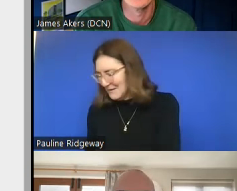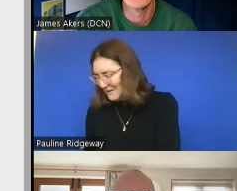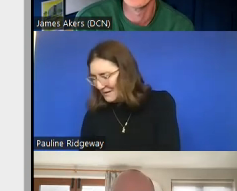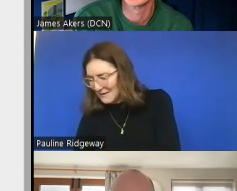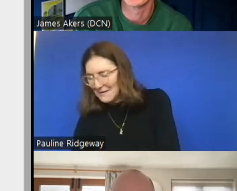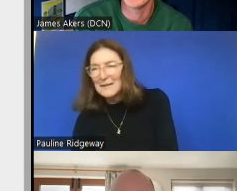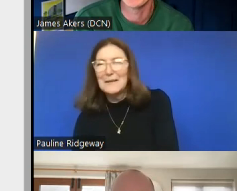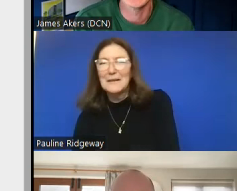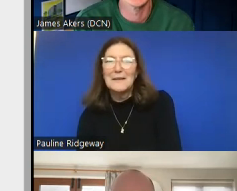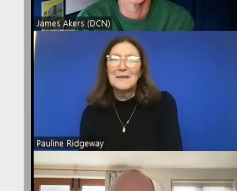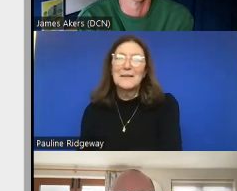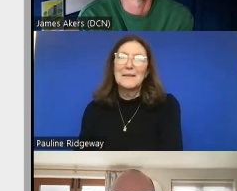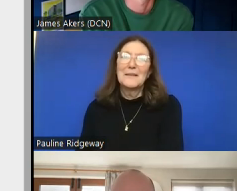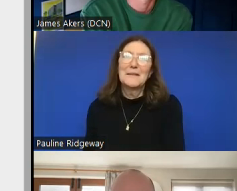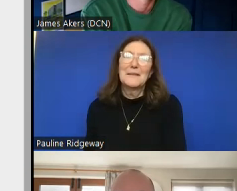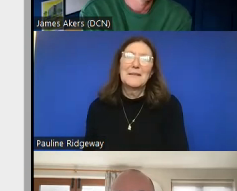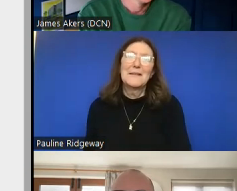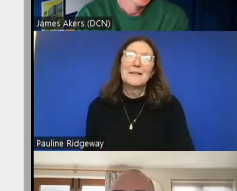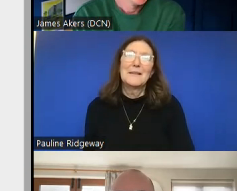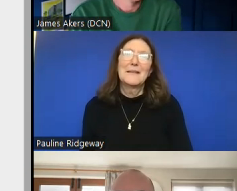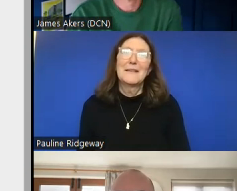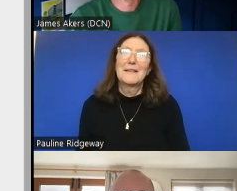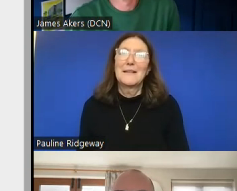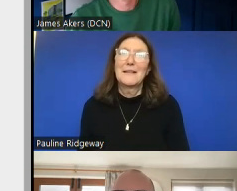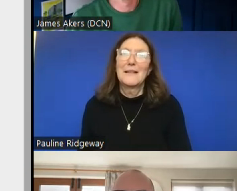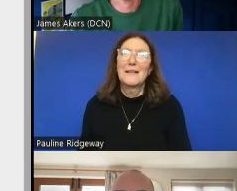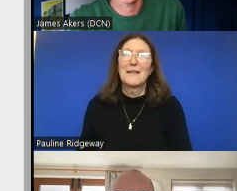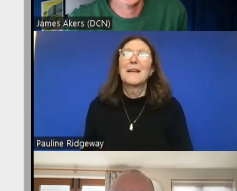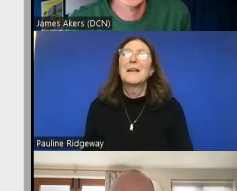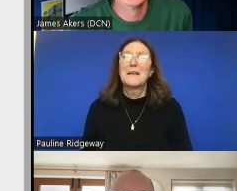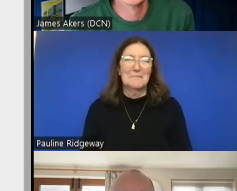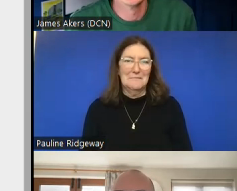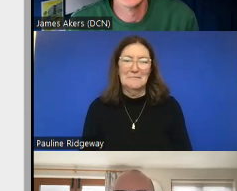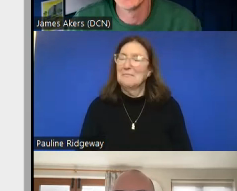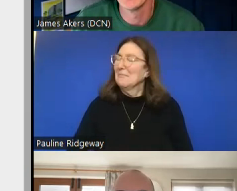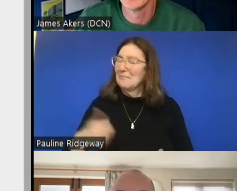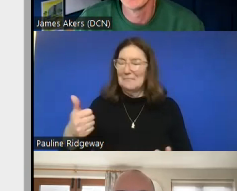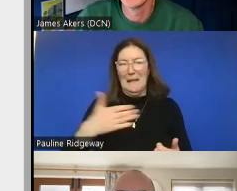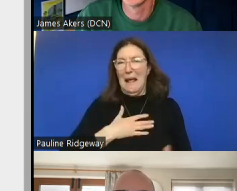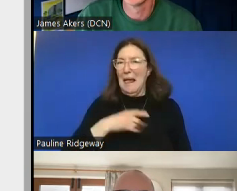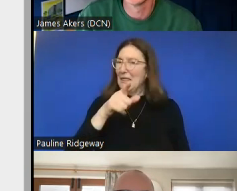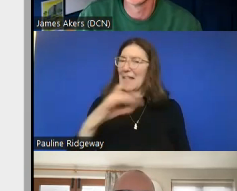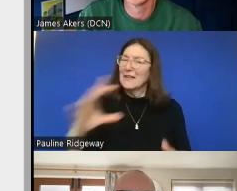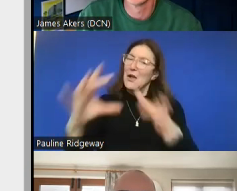I love ones like that. He's like, we're stumped. We don't want to spend any money. Can you just give us a fresh pair of eyes